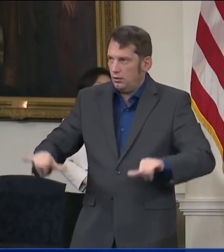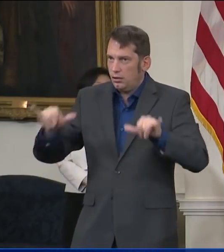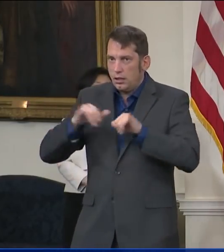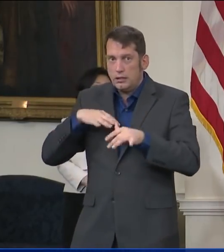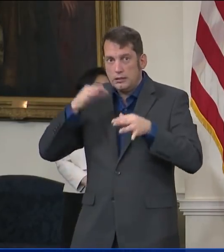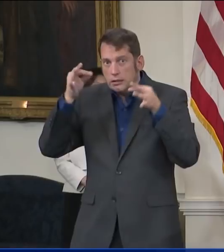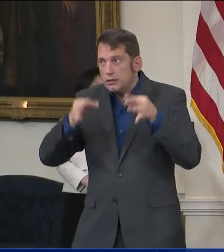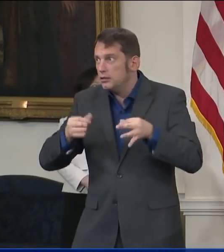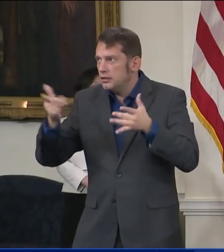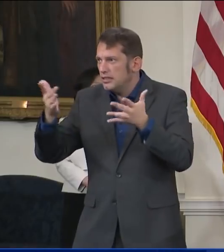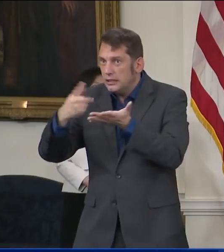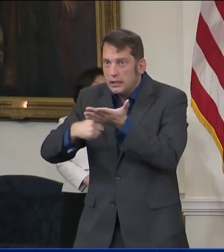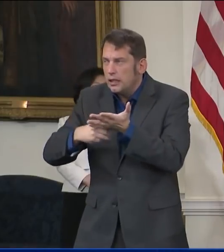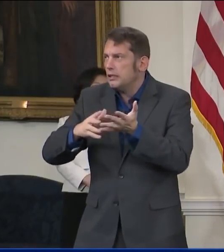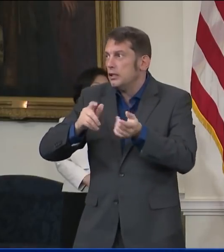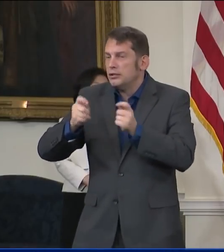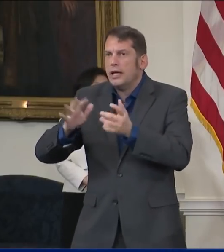WE MAY NOT ALWAYS GET IT. RIGHT.